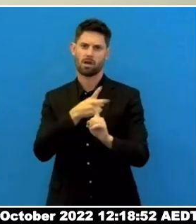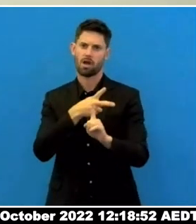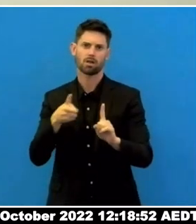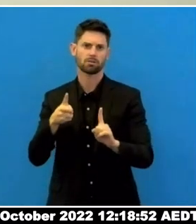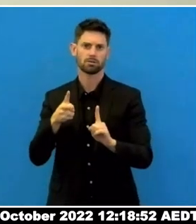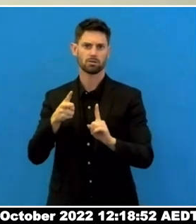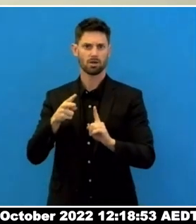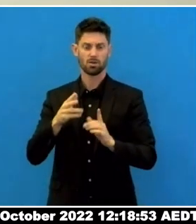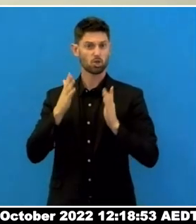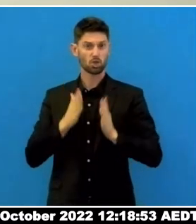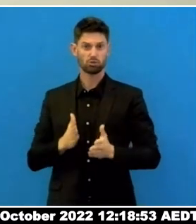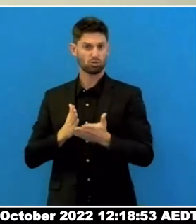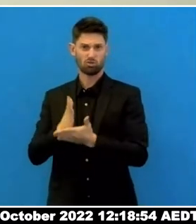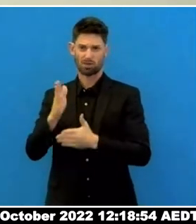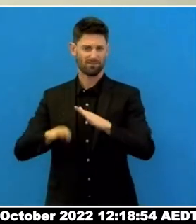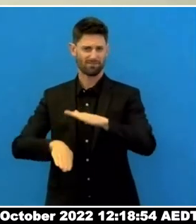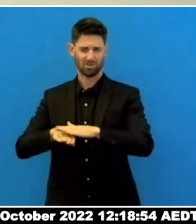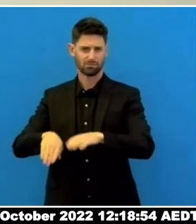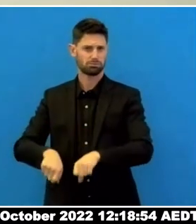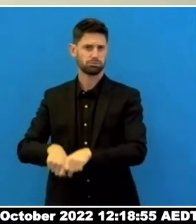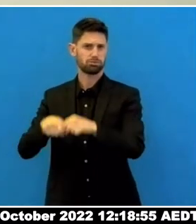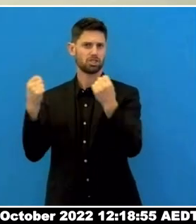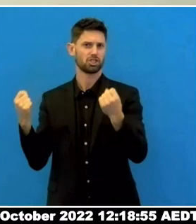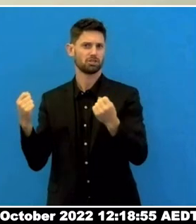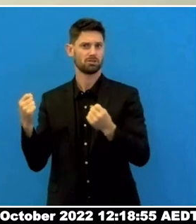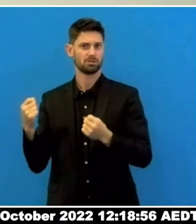Perpetration of human rights violations, forced displacement,